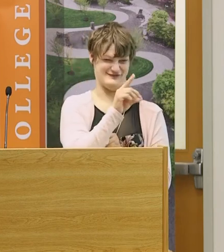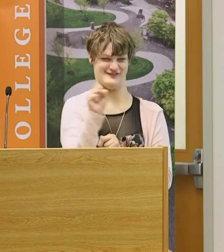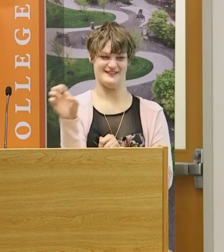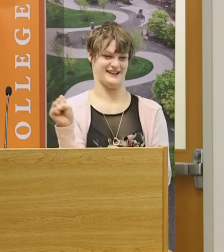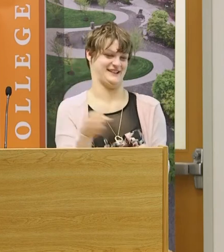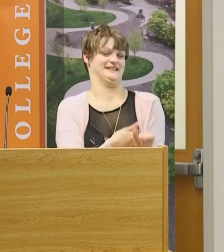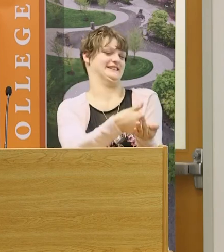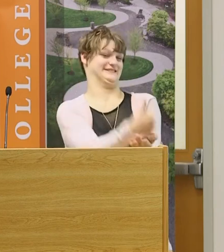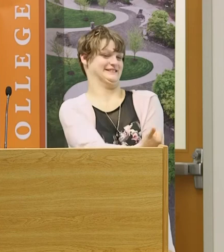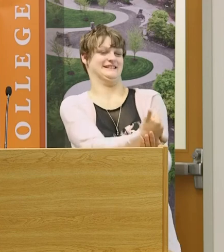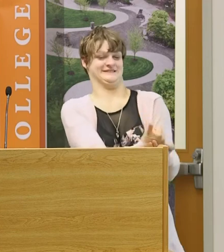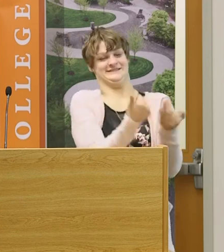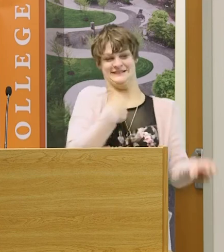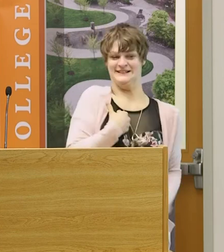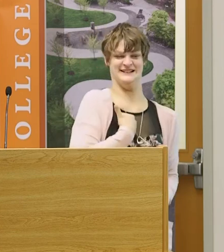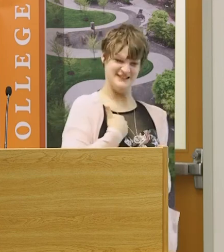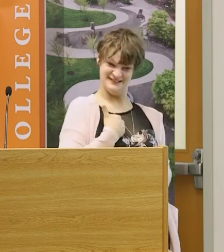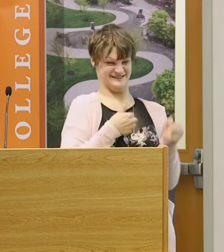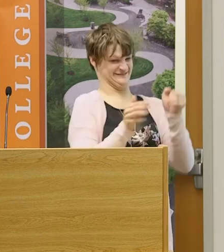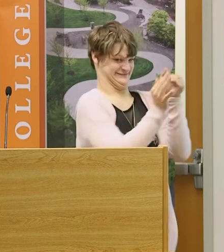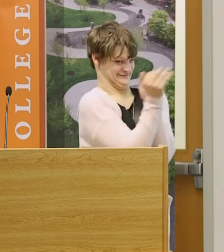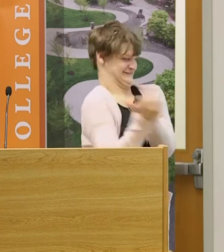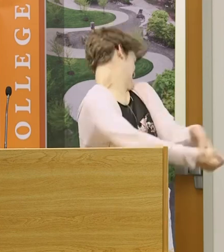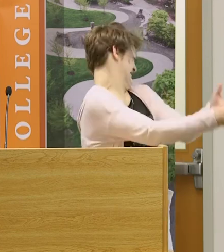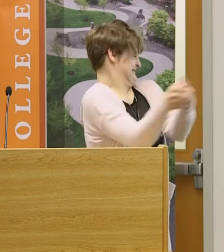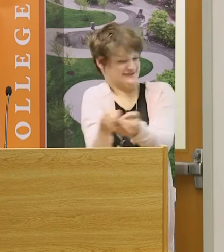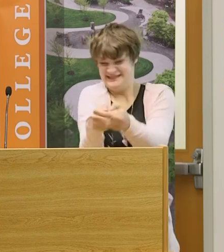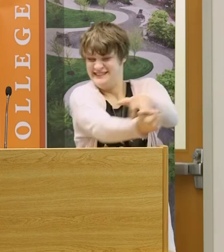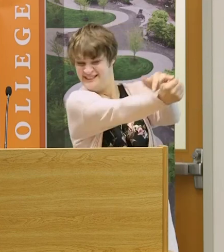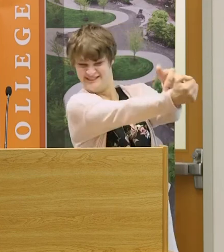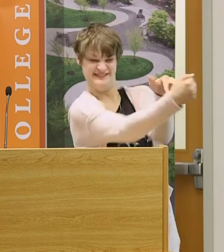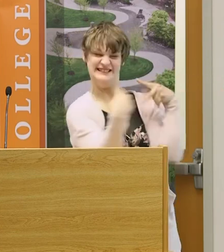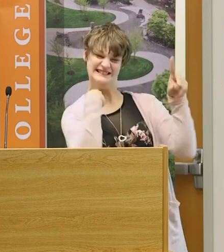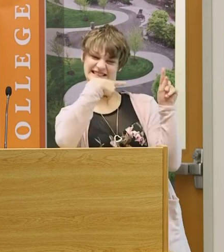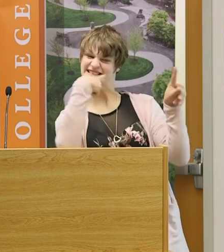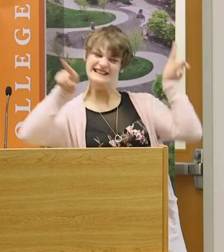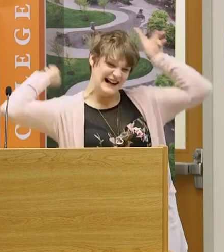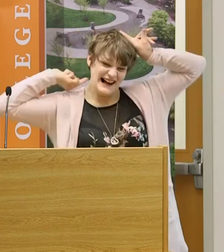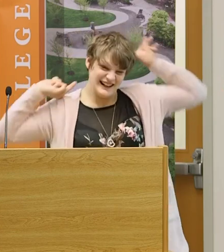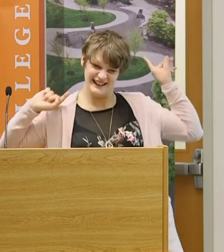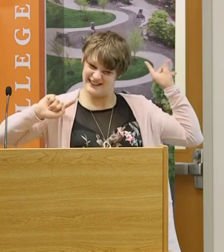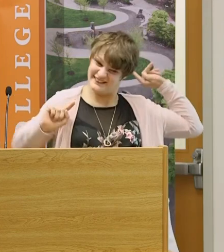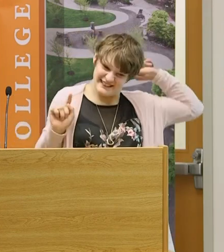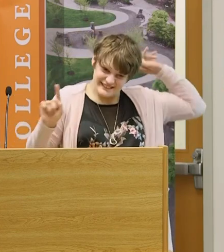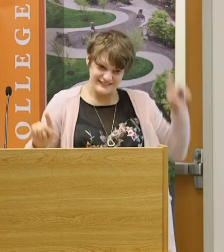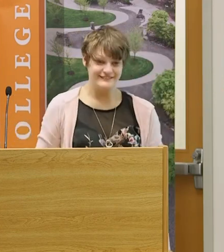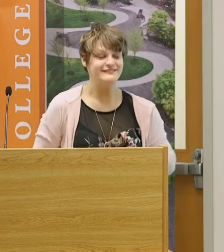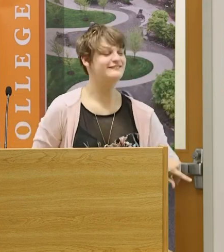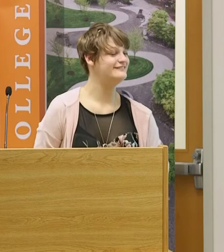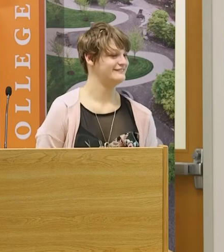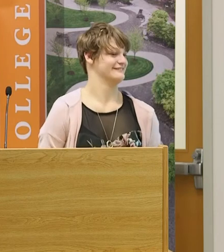through that tutor. Disability Support Services has been instrumental in helping me succeed.